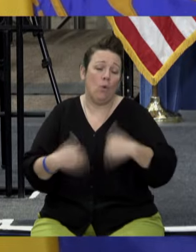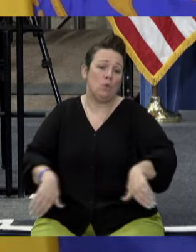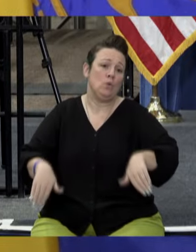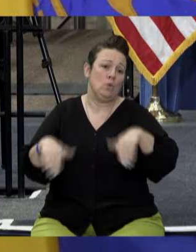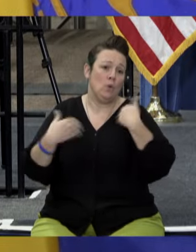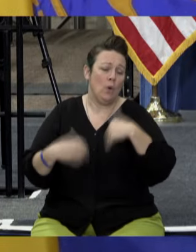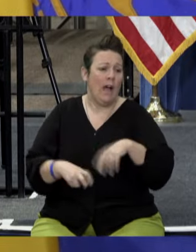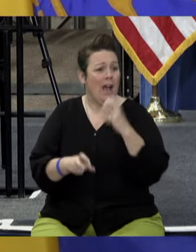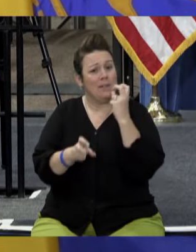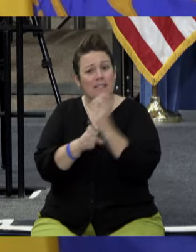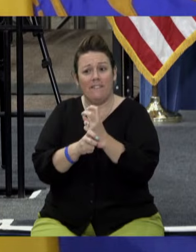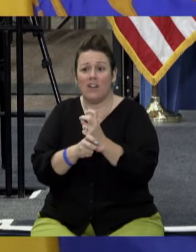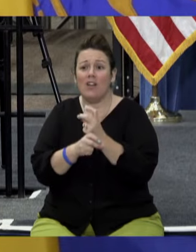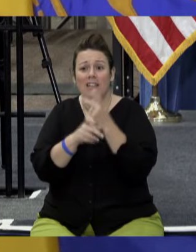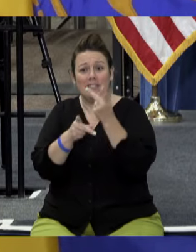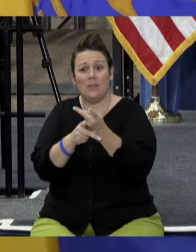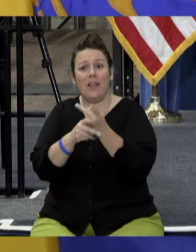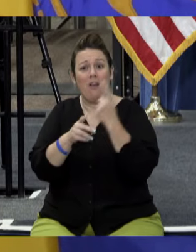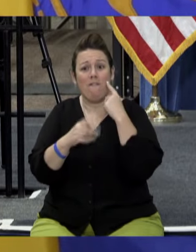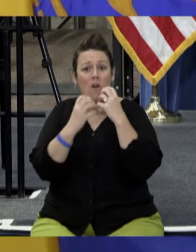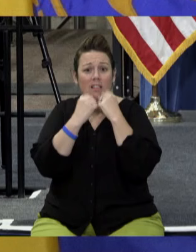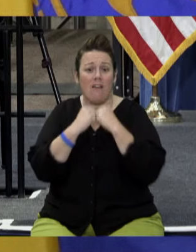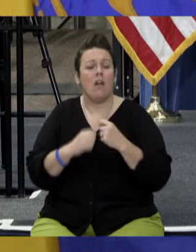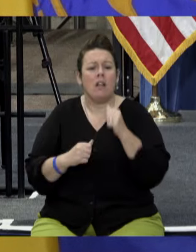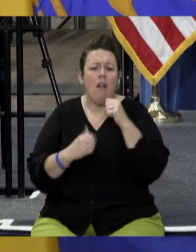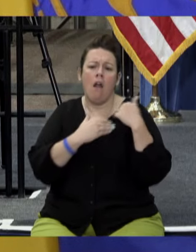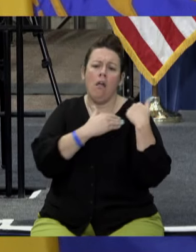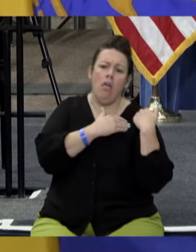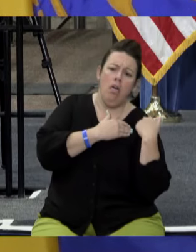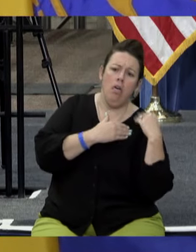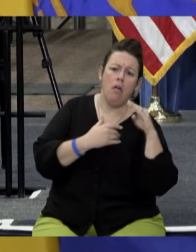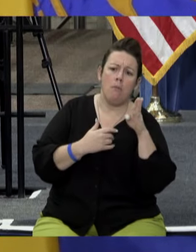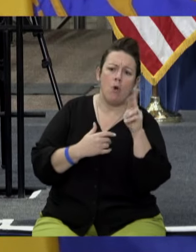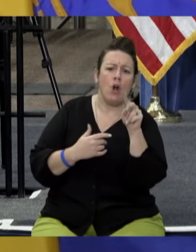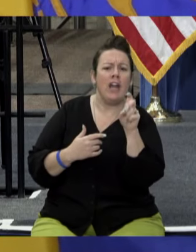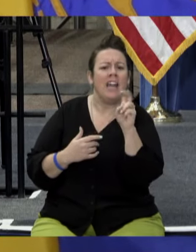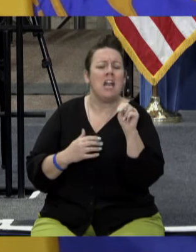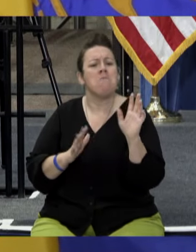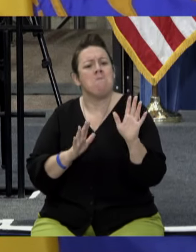a physical burden in some ways or even a physical task -- I shouldn't call it a burden. It's very